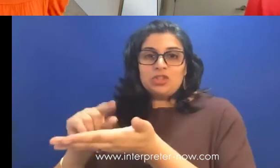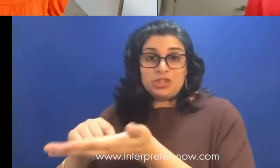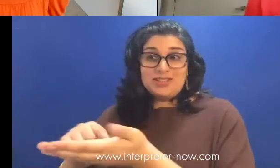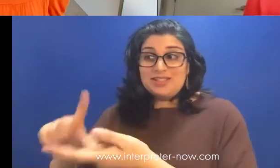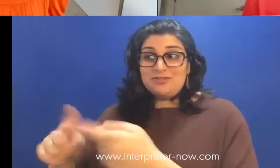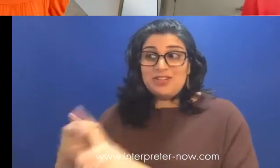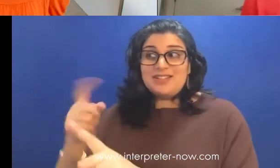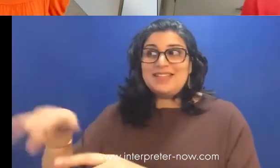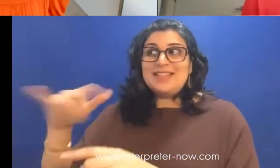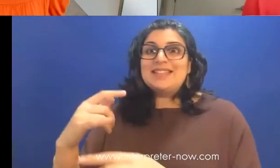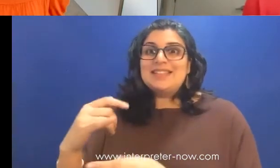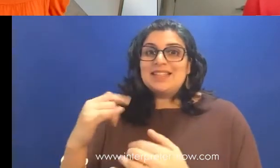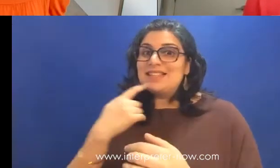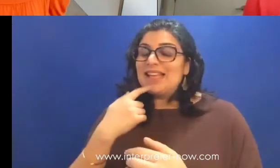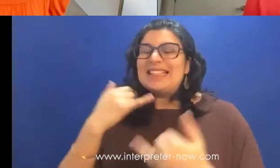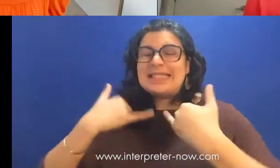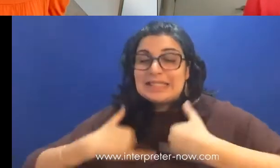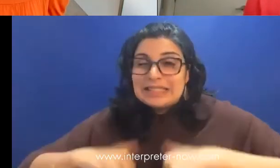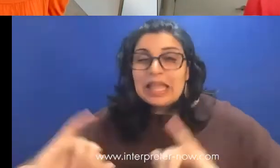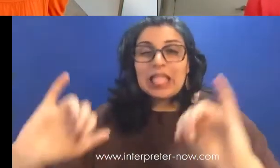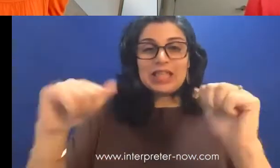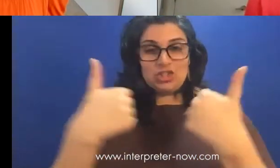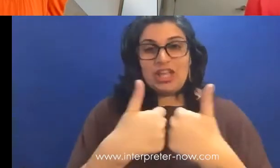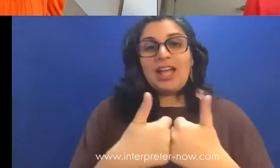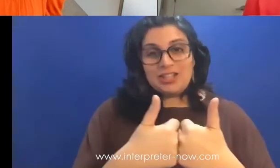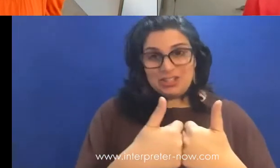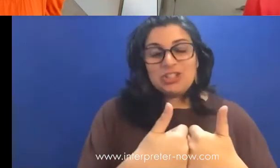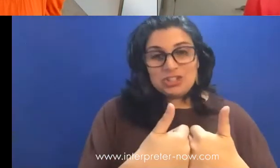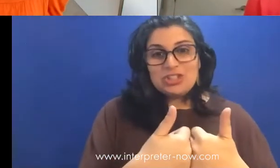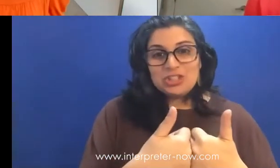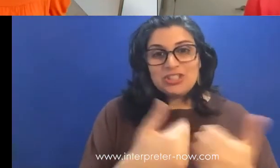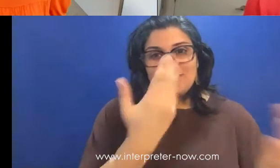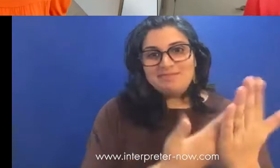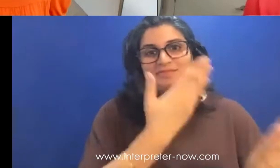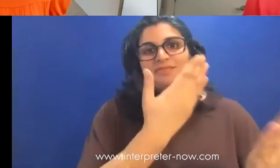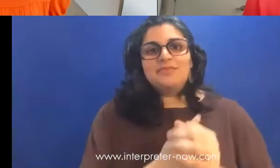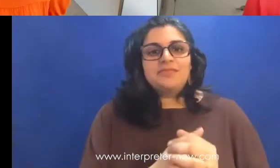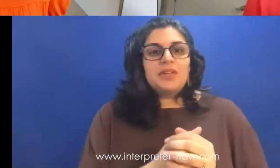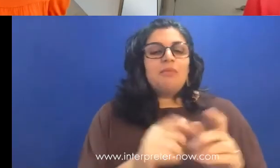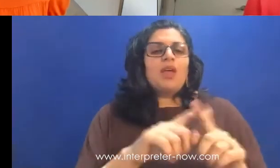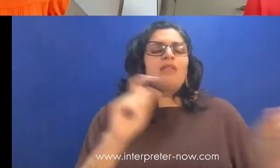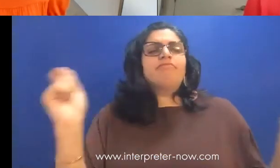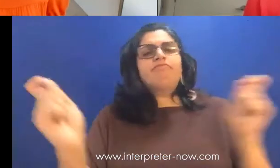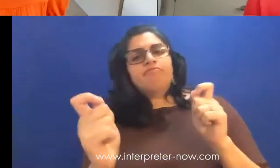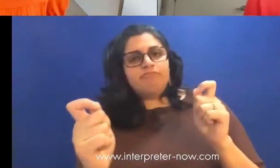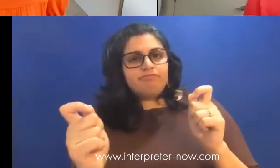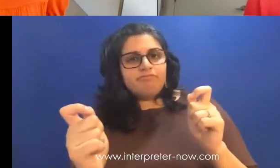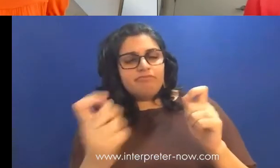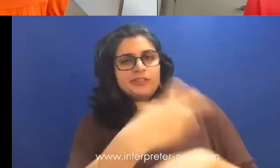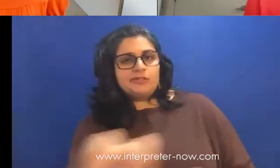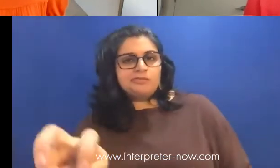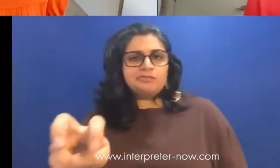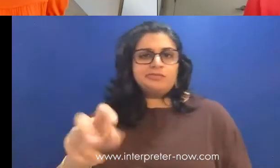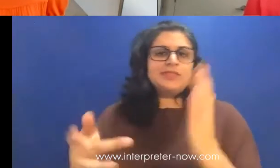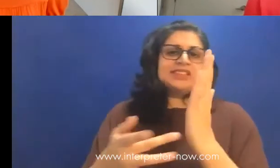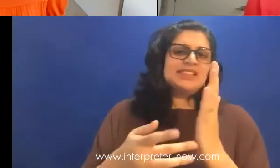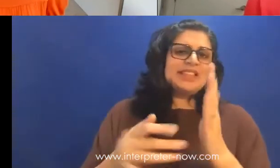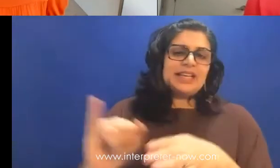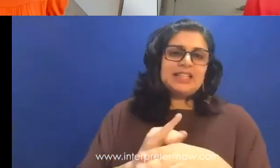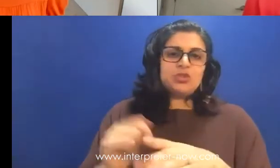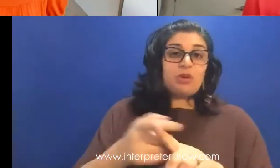I made a transition into the technology industry from journalism, and that was really a very